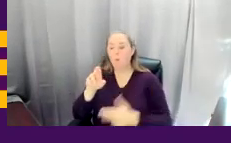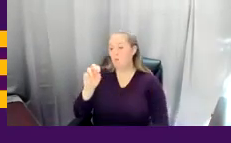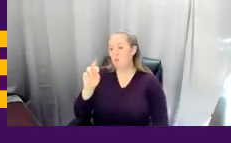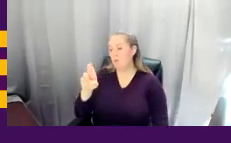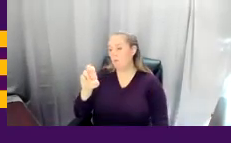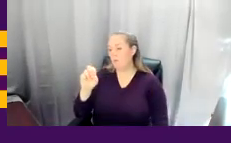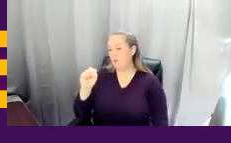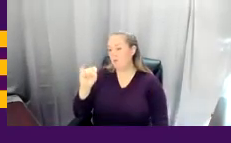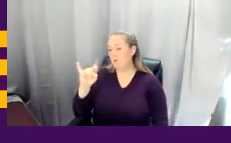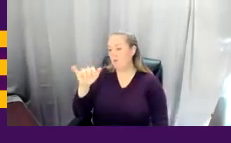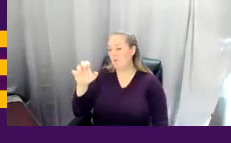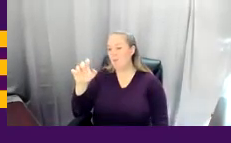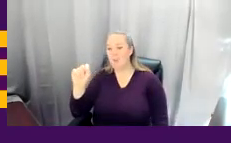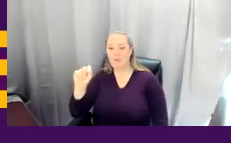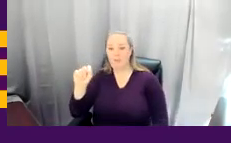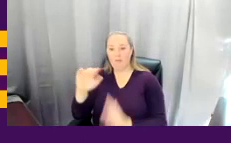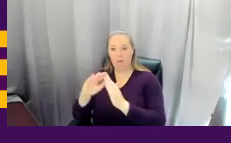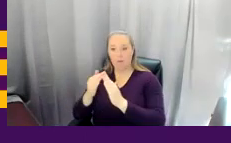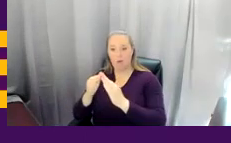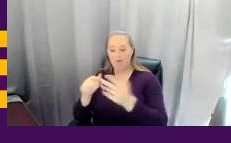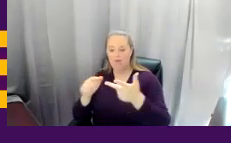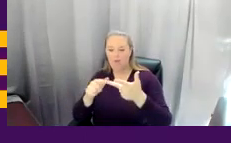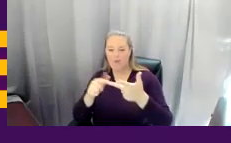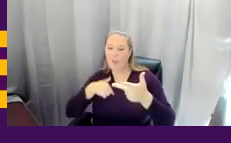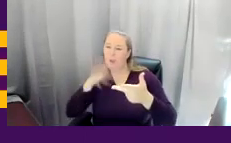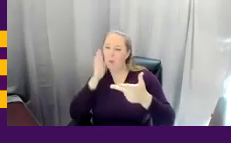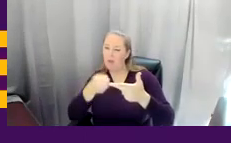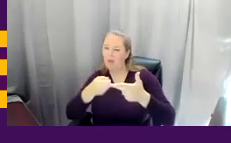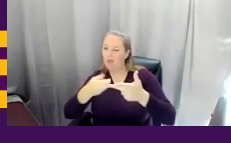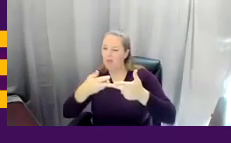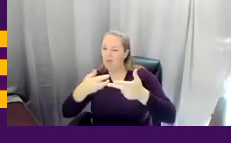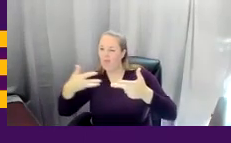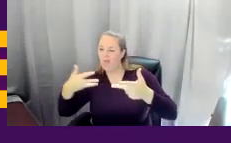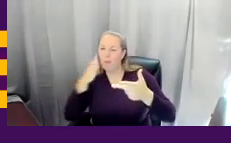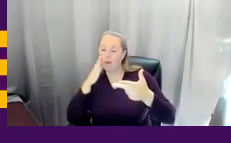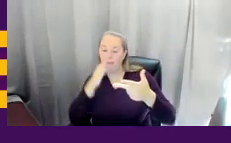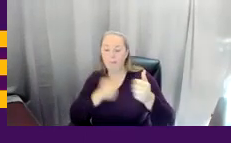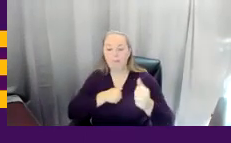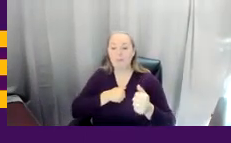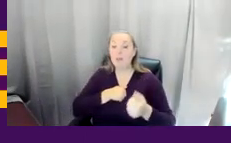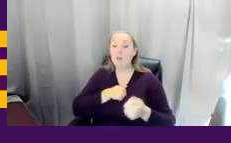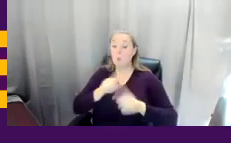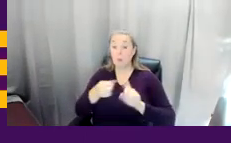SENIORS OR RESILIENT COMMUNITIES, AND WE WILL TALK A LITTLE BIT MORE ABOUT